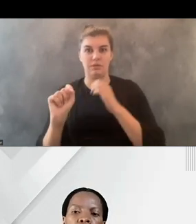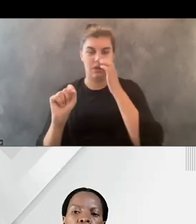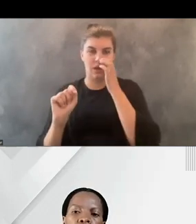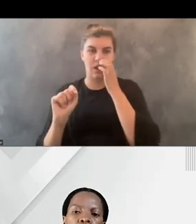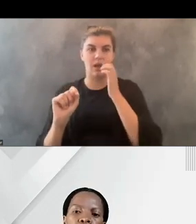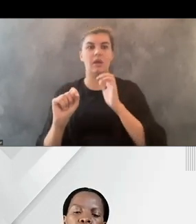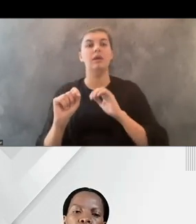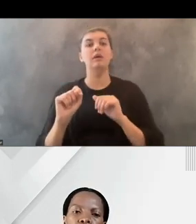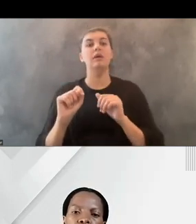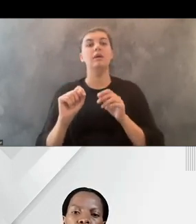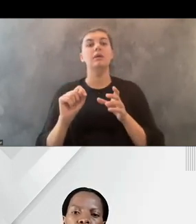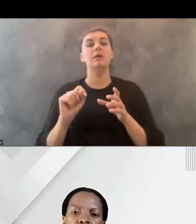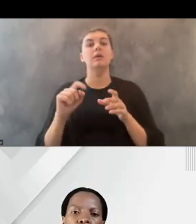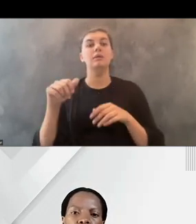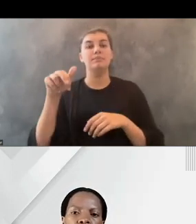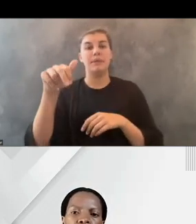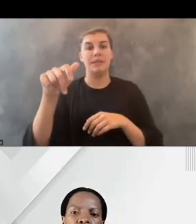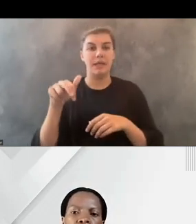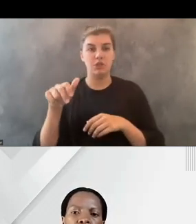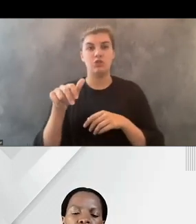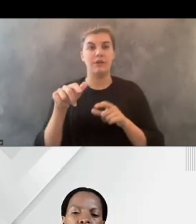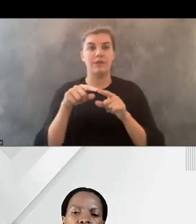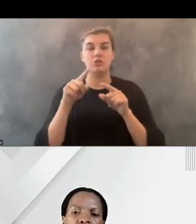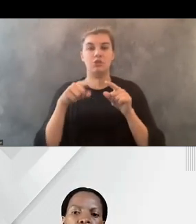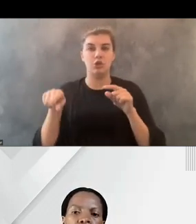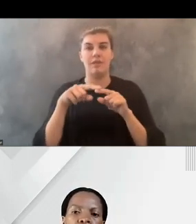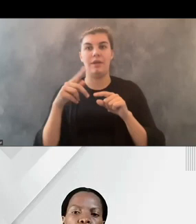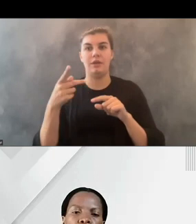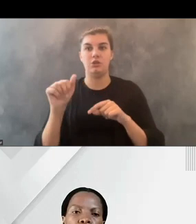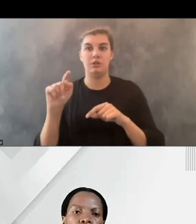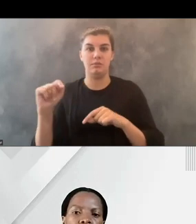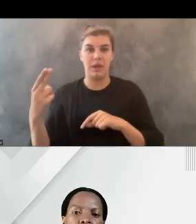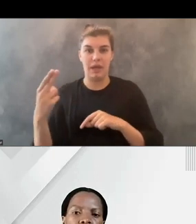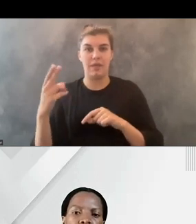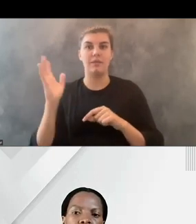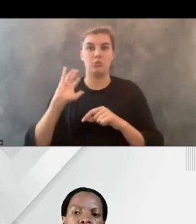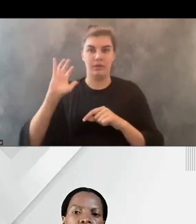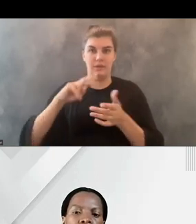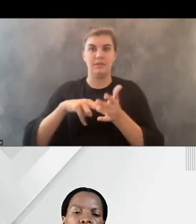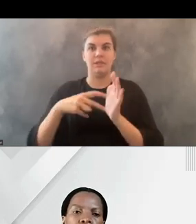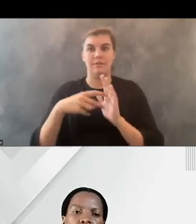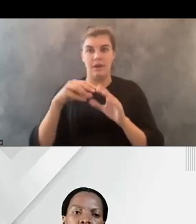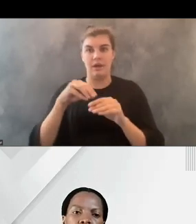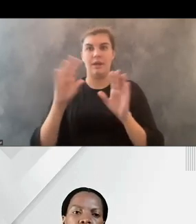Pedestrian circulation path was previously defined in the proposed text and now edited